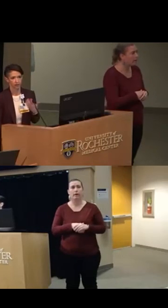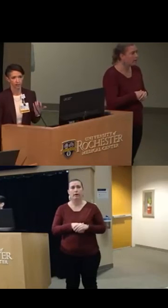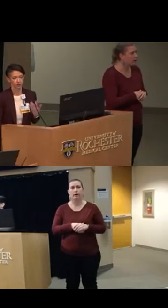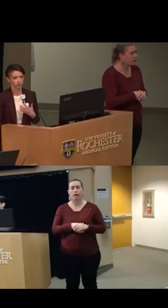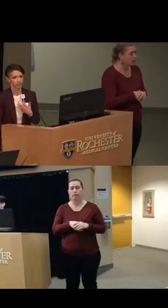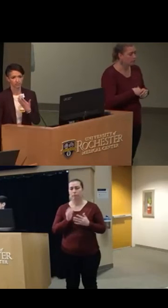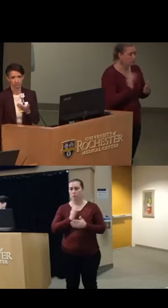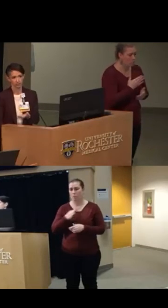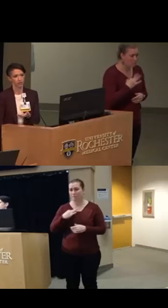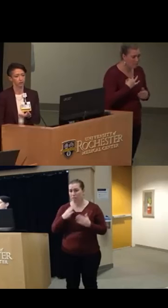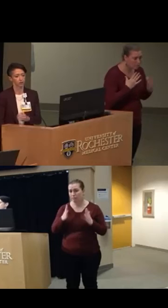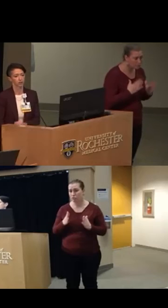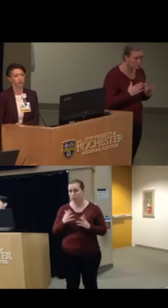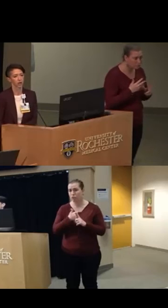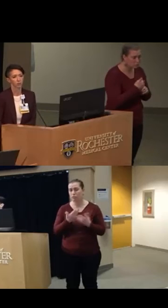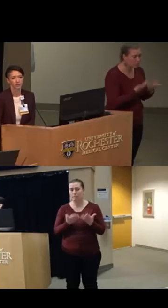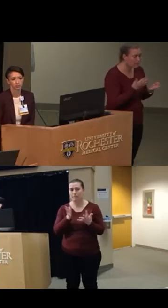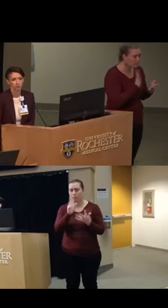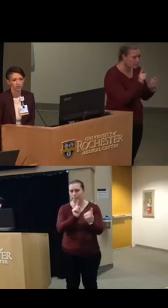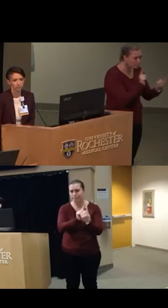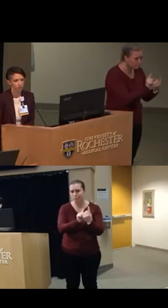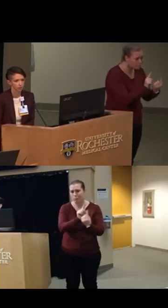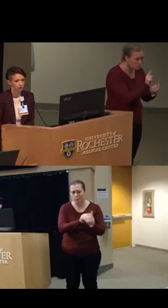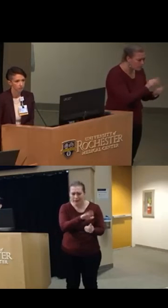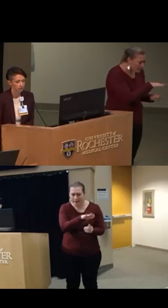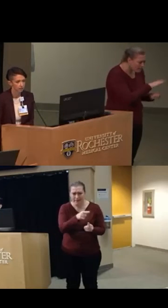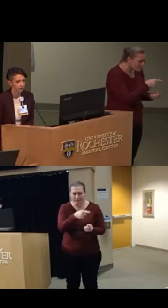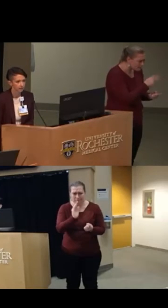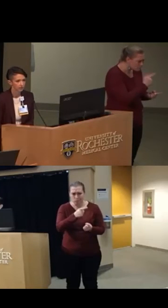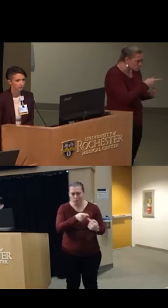volunteers might approach somebody oneon-one that seems to be struggling with an event so